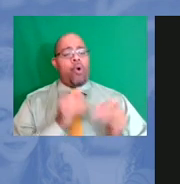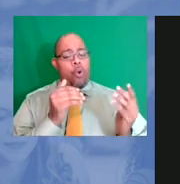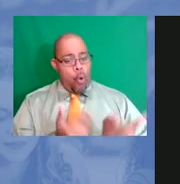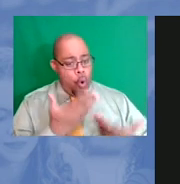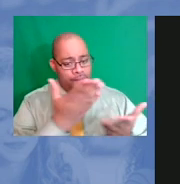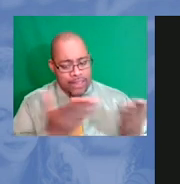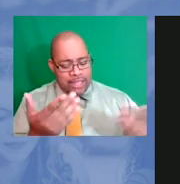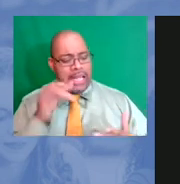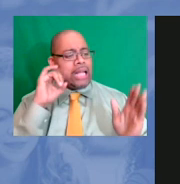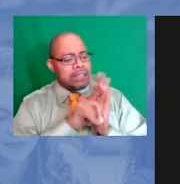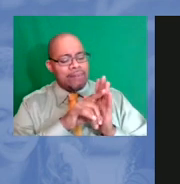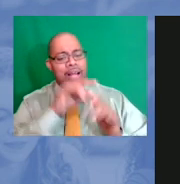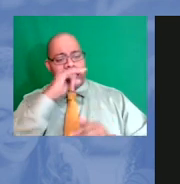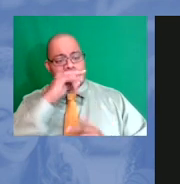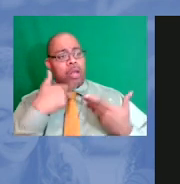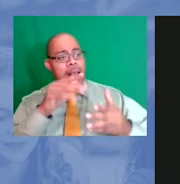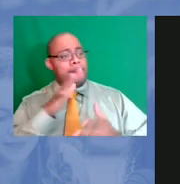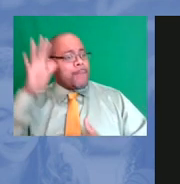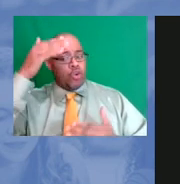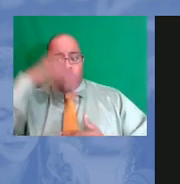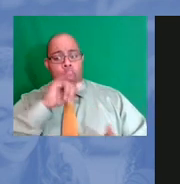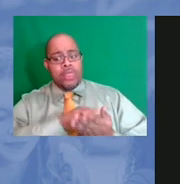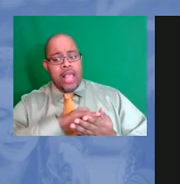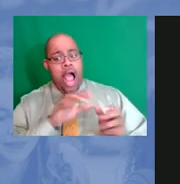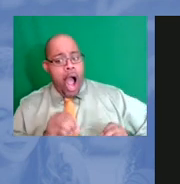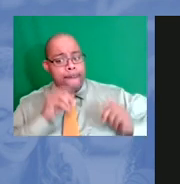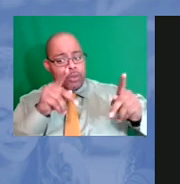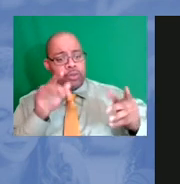LETTING THE PARENTS KNOW THESE ARE OPPORTUNITIES AT THEIR SCHOOLS.